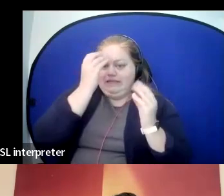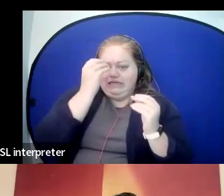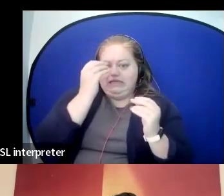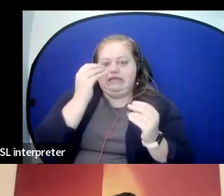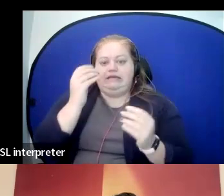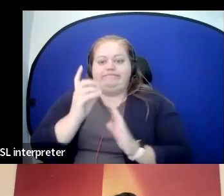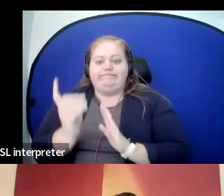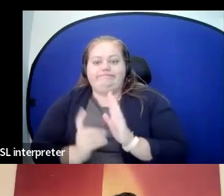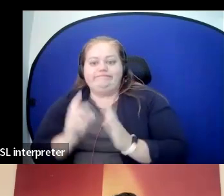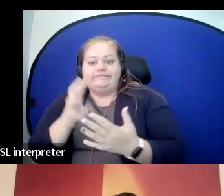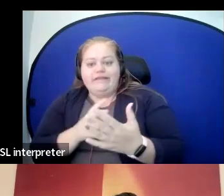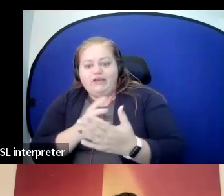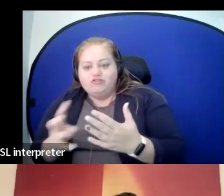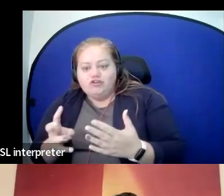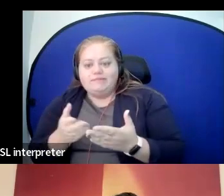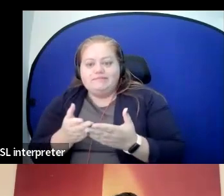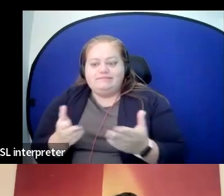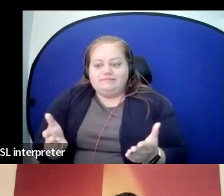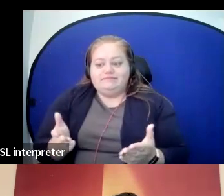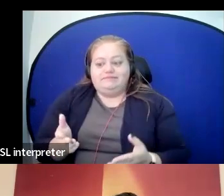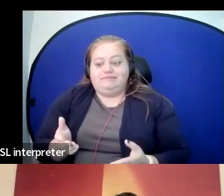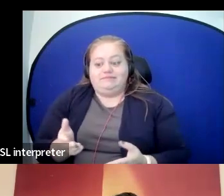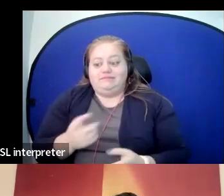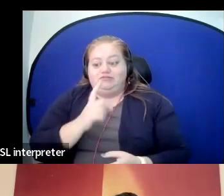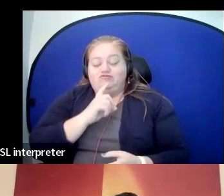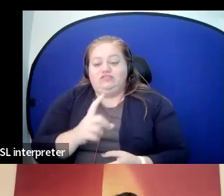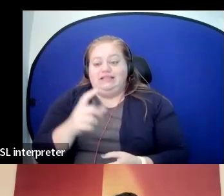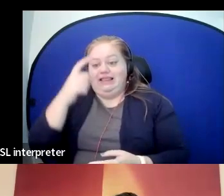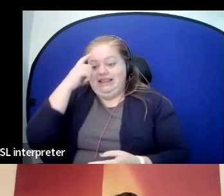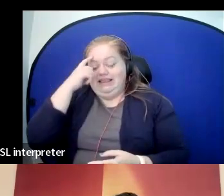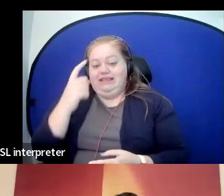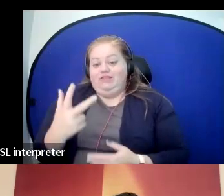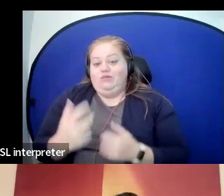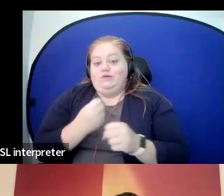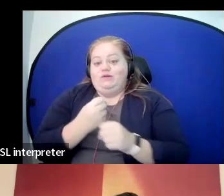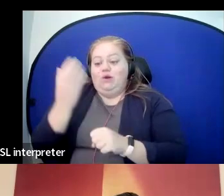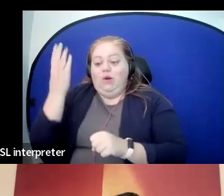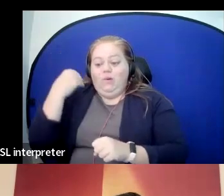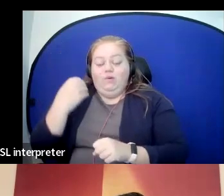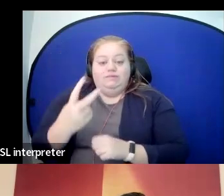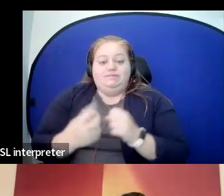which, honestly, I think three years ago, two years ago, this